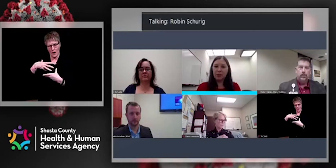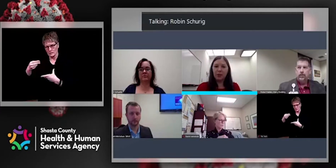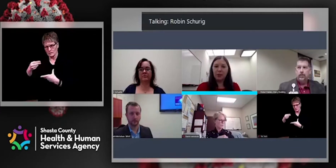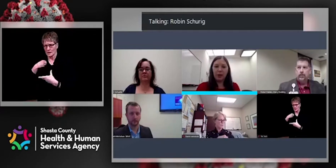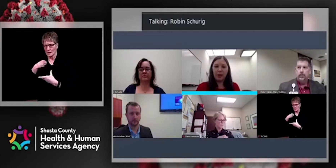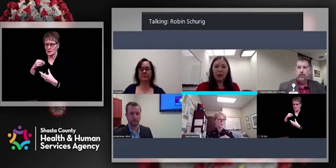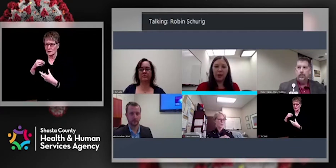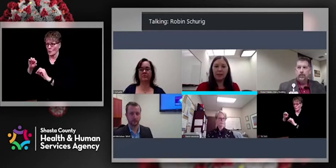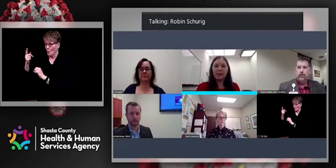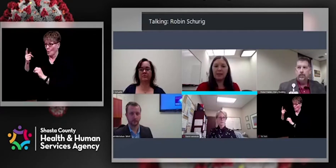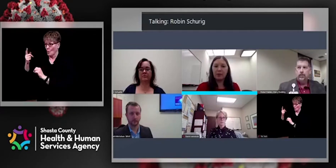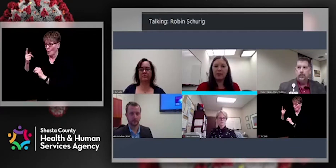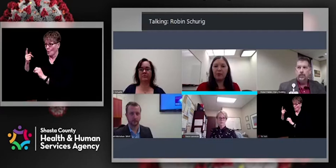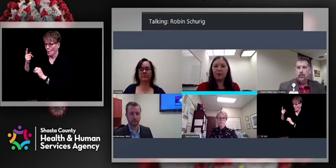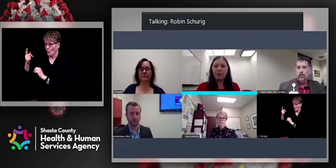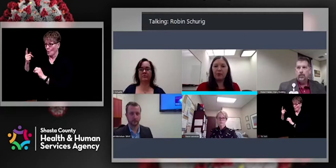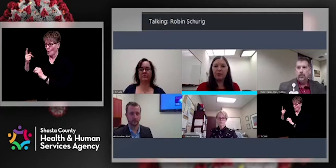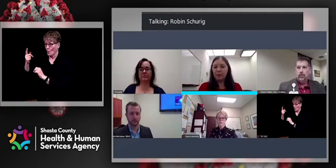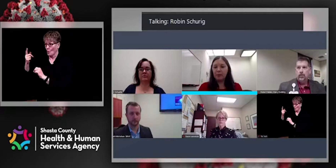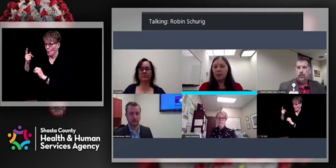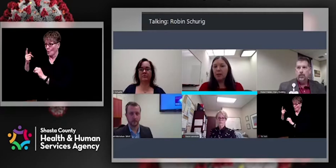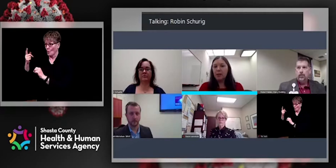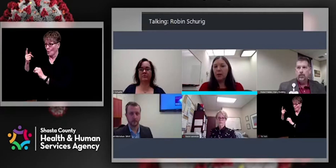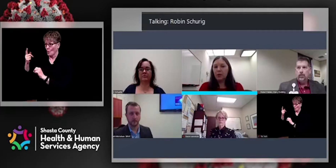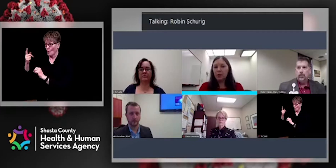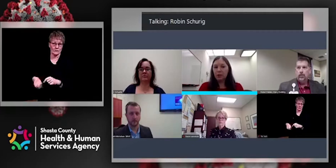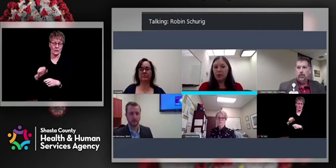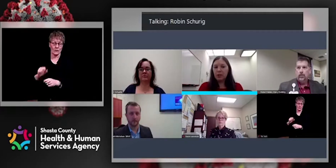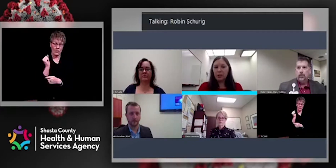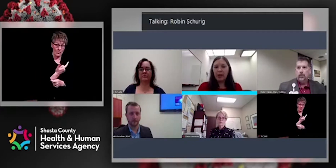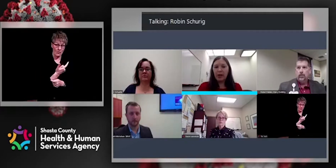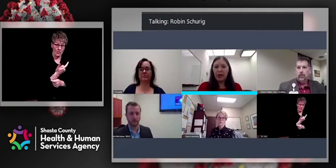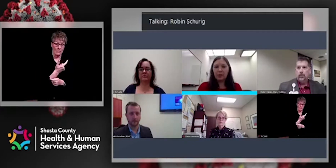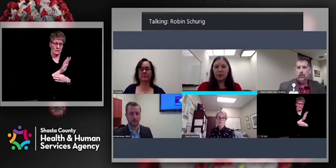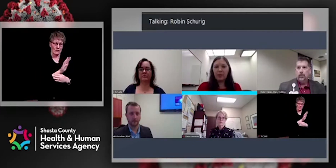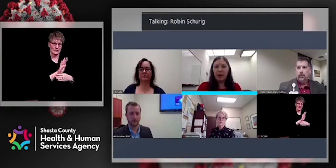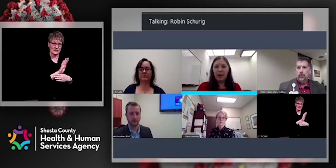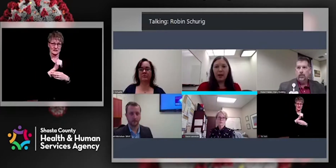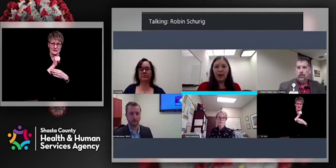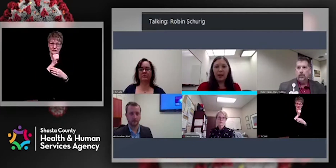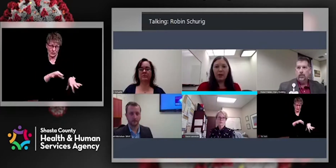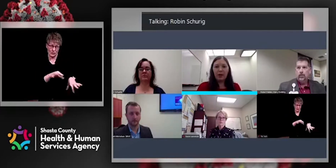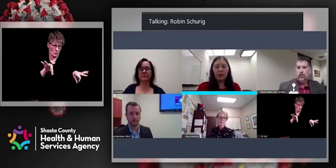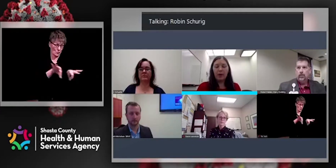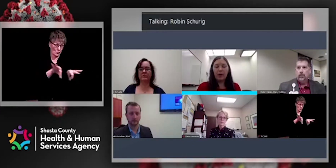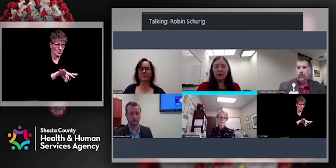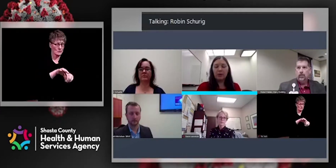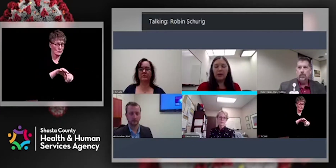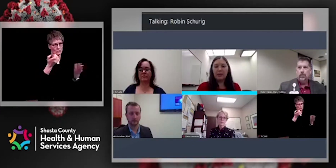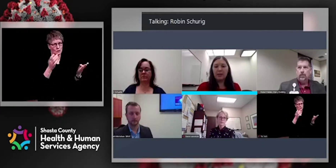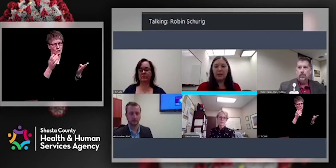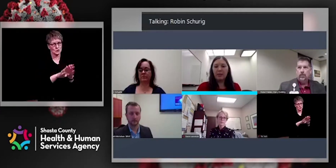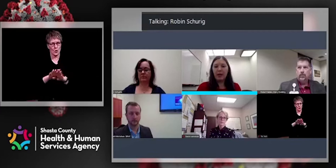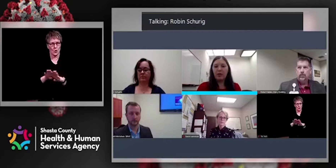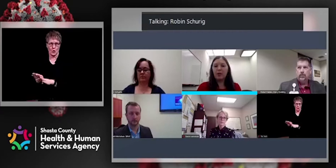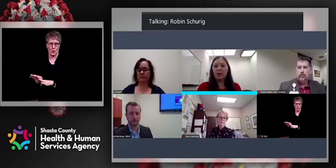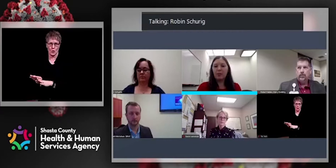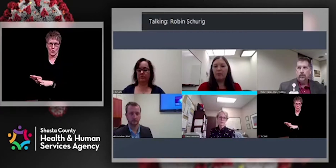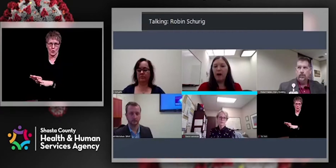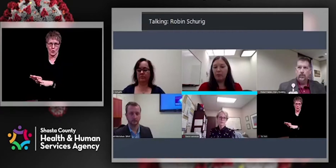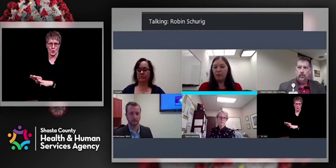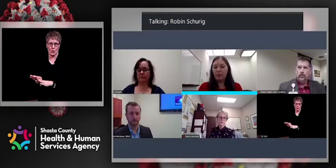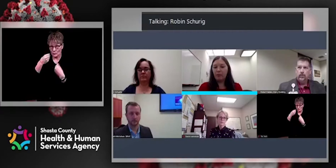sectors would be closed except for retail. Grocery stores would have to keep a 35%